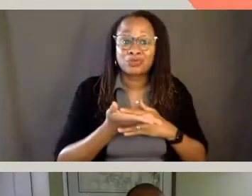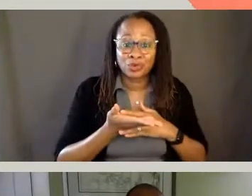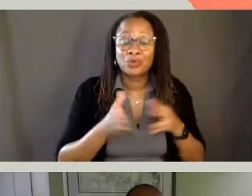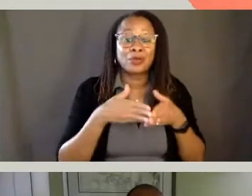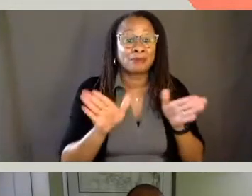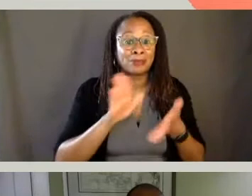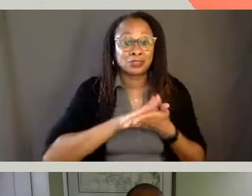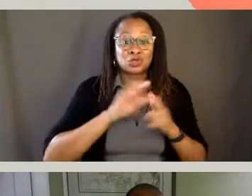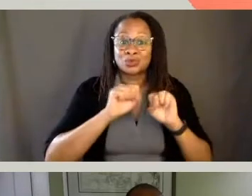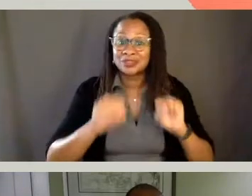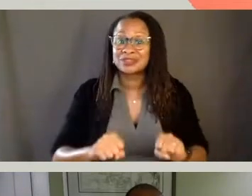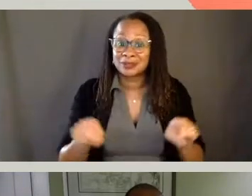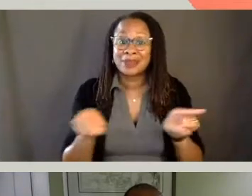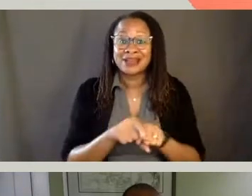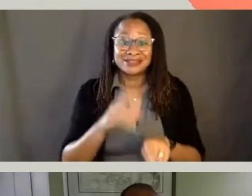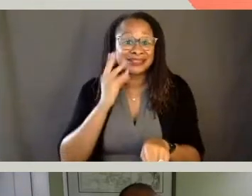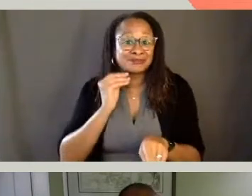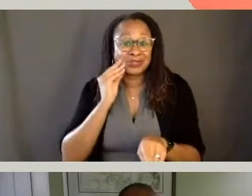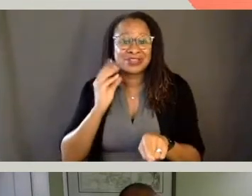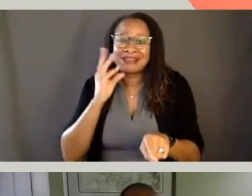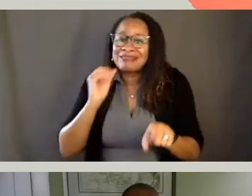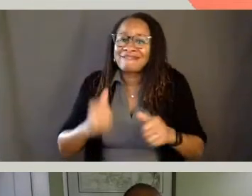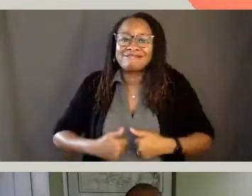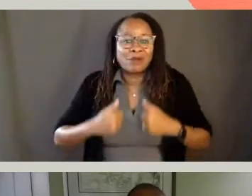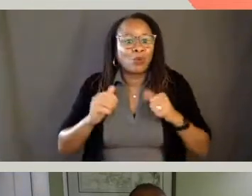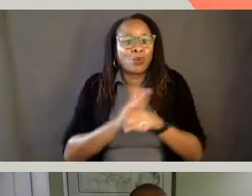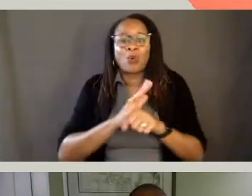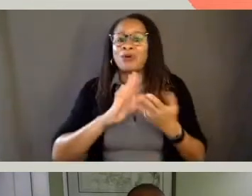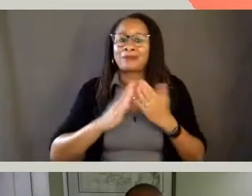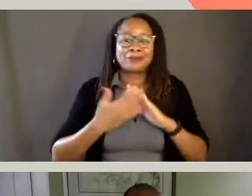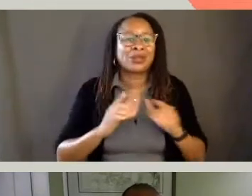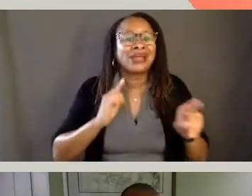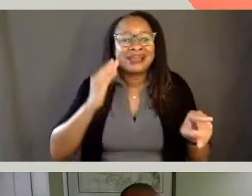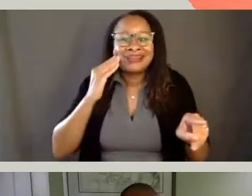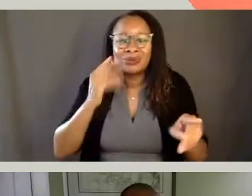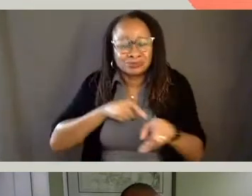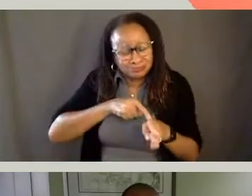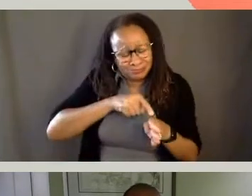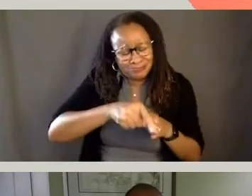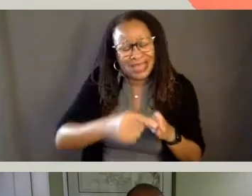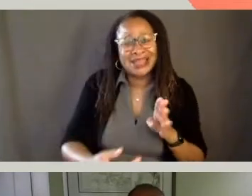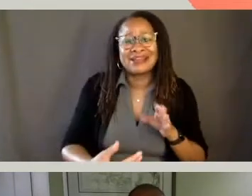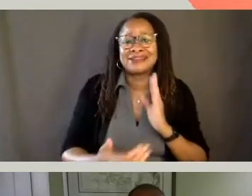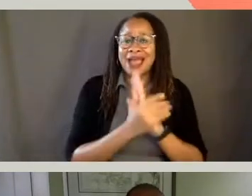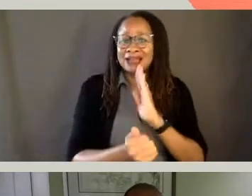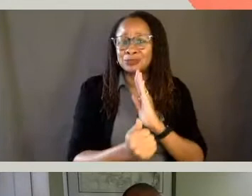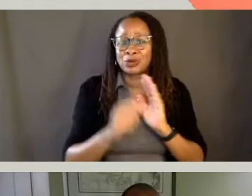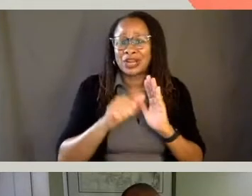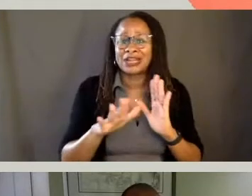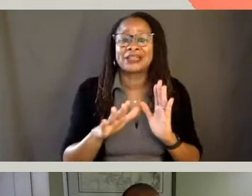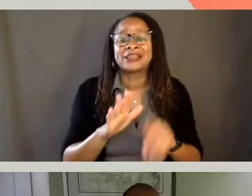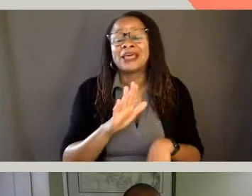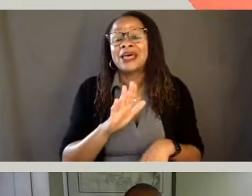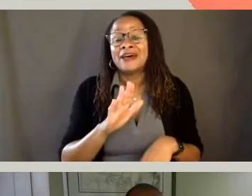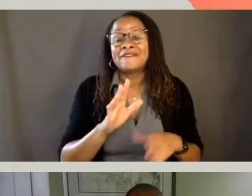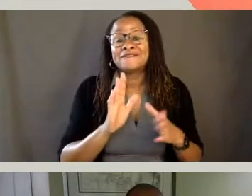and has, you know, lived this entire thing. So he's the main expert in the film. He's also a main character in the movie.